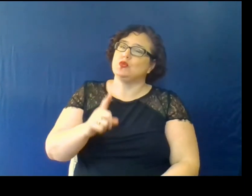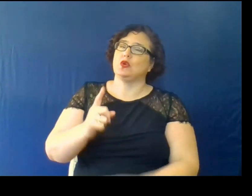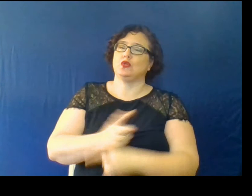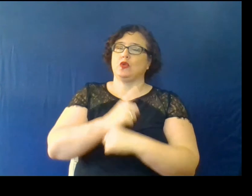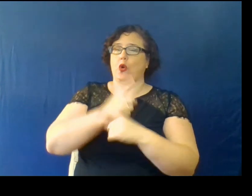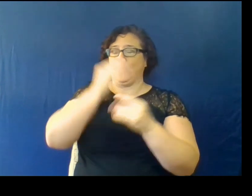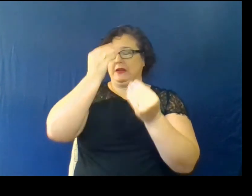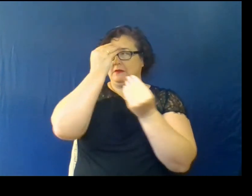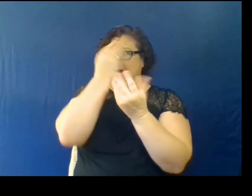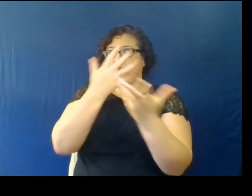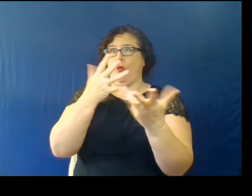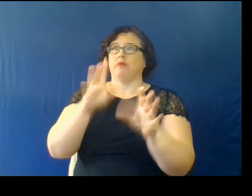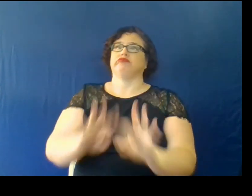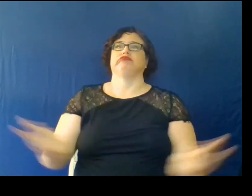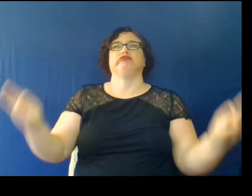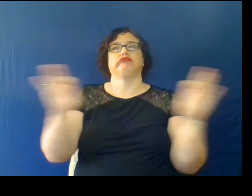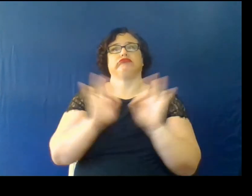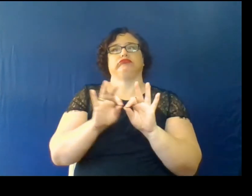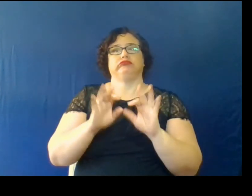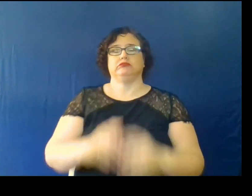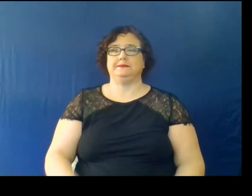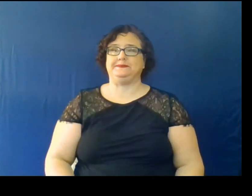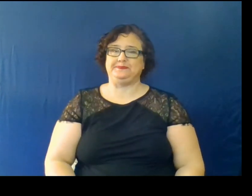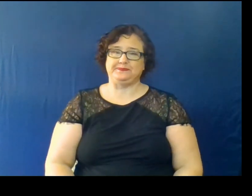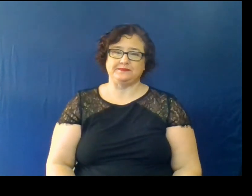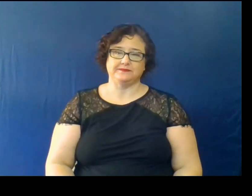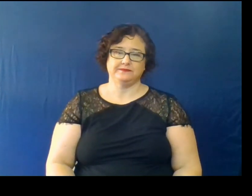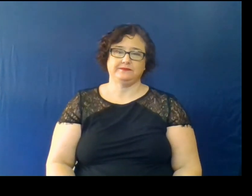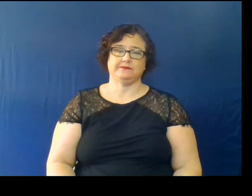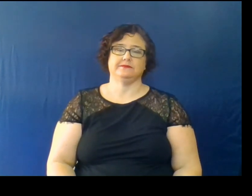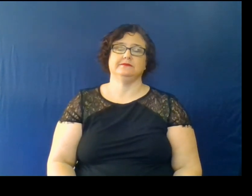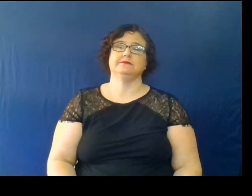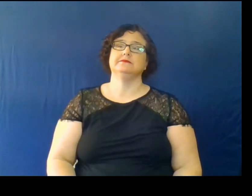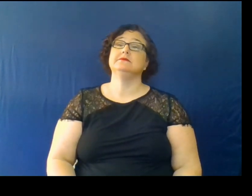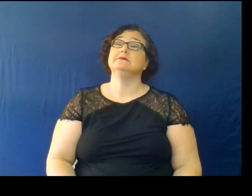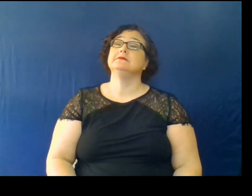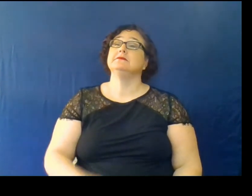really important. Hey so what do you what are you excited about Charlie in this voting cycle?